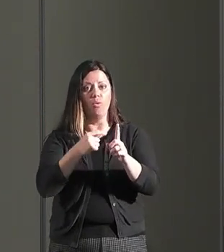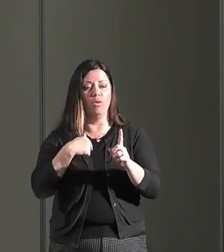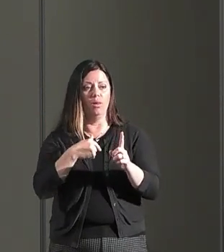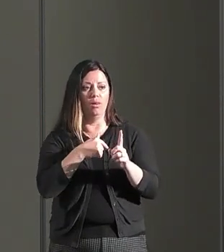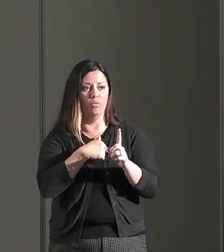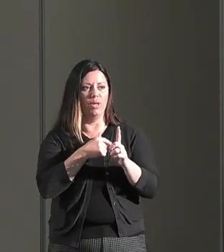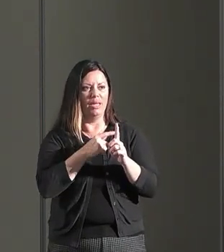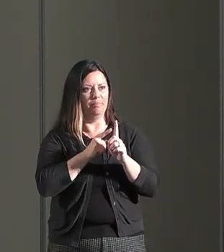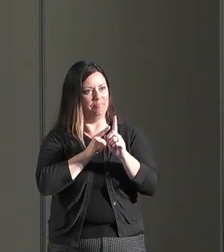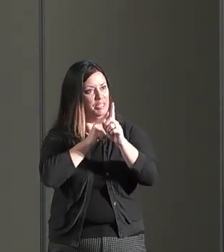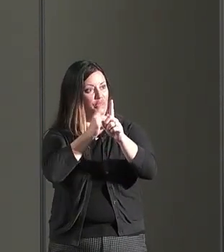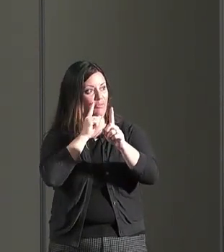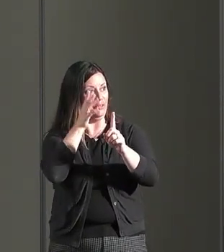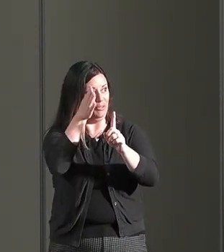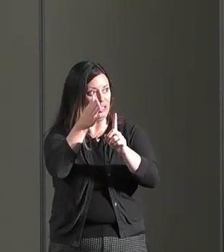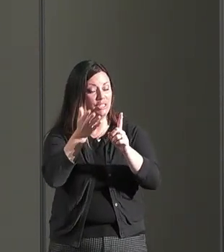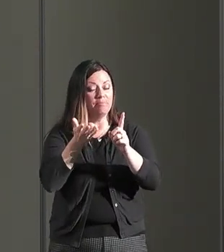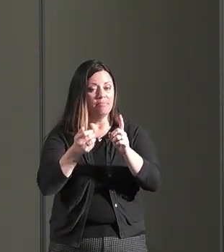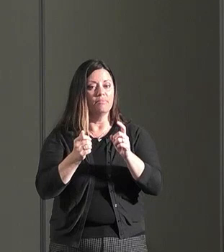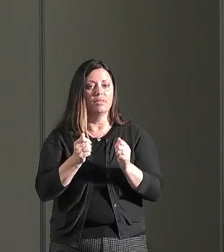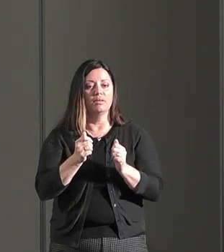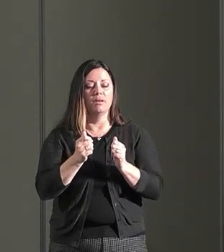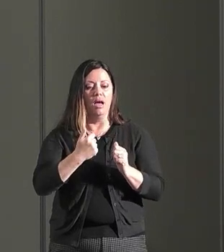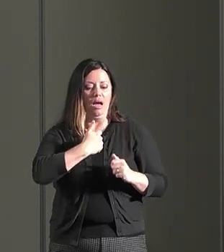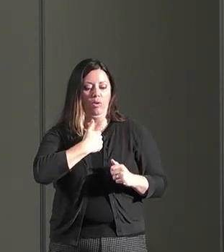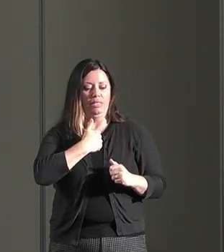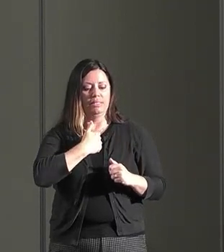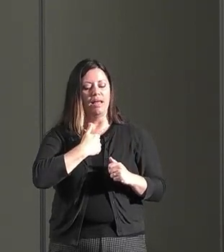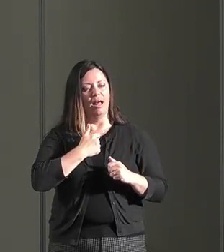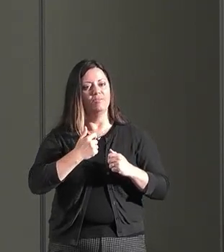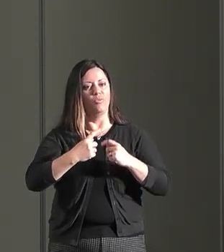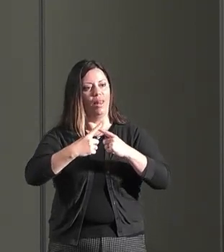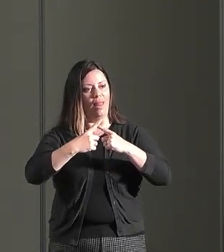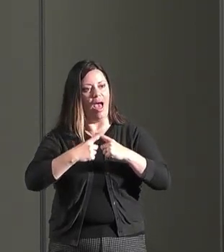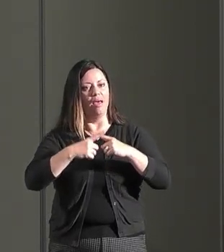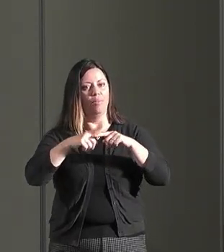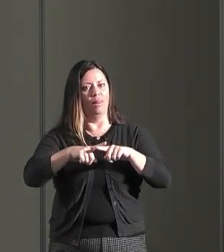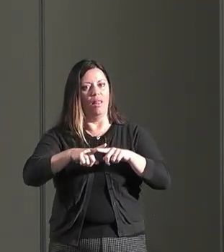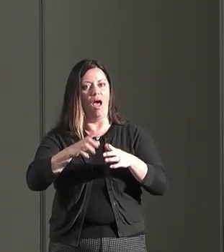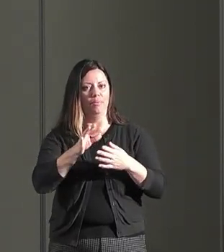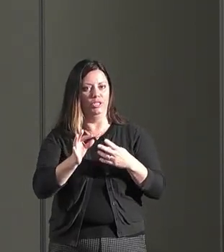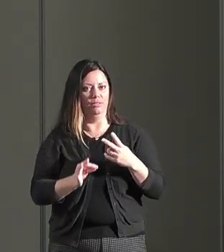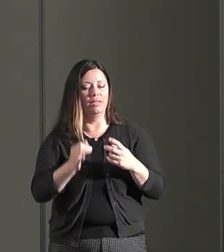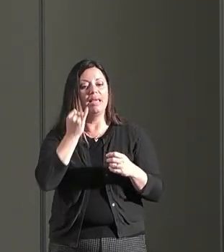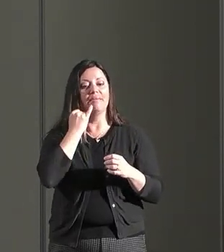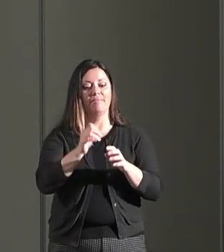for the future is to have our service as a reliable option whenever an in person interpreter